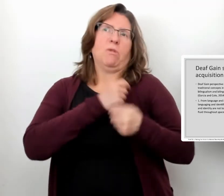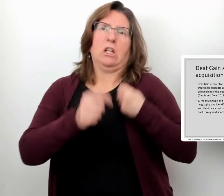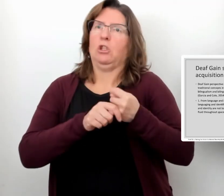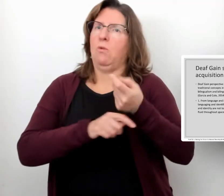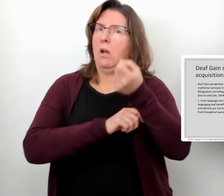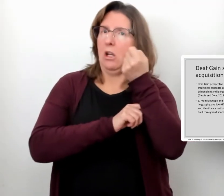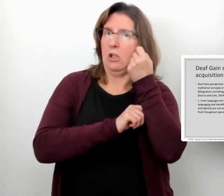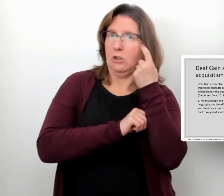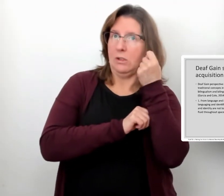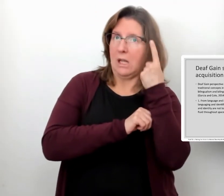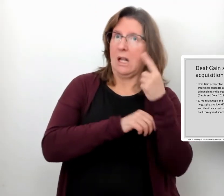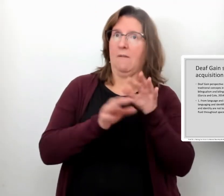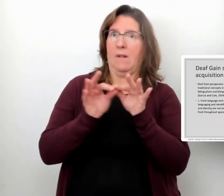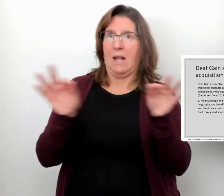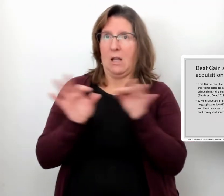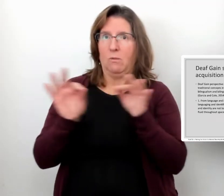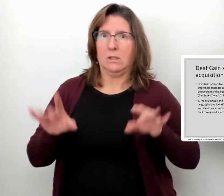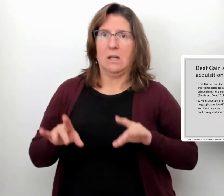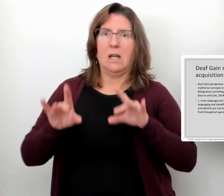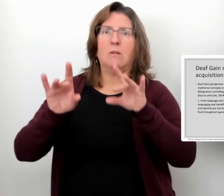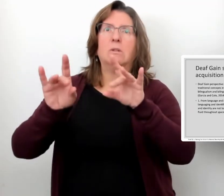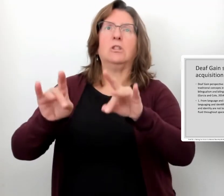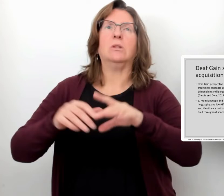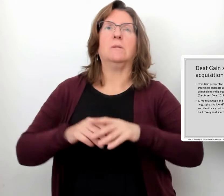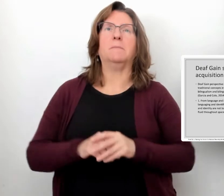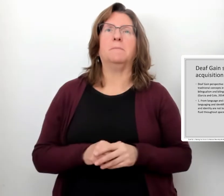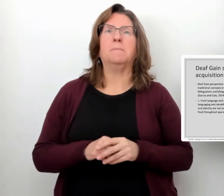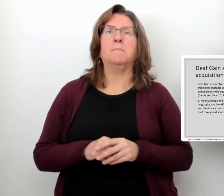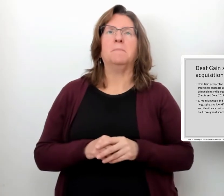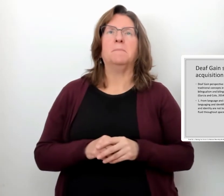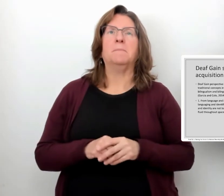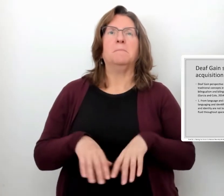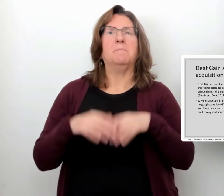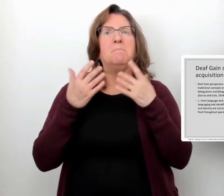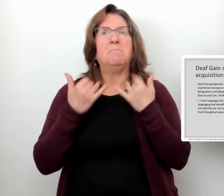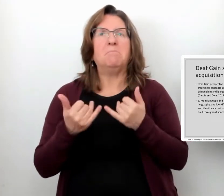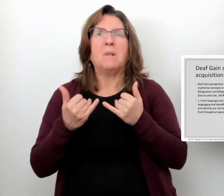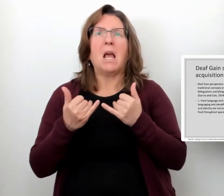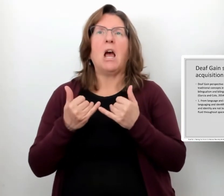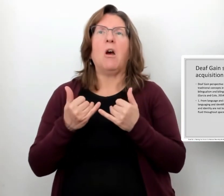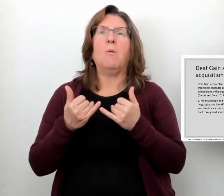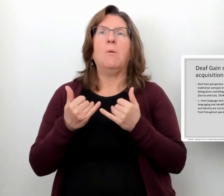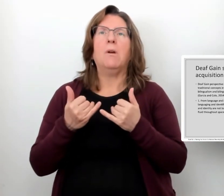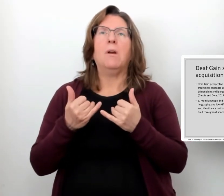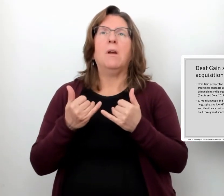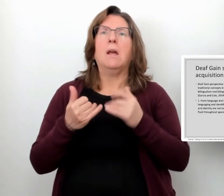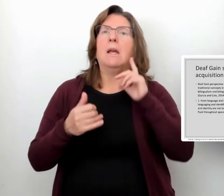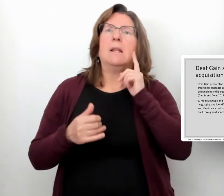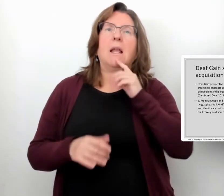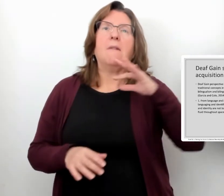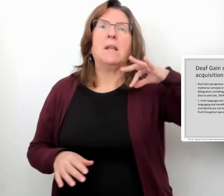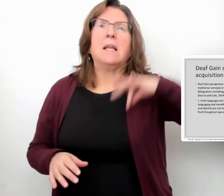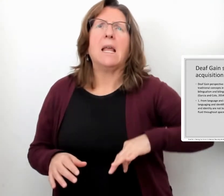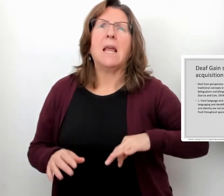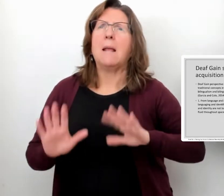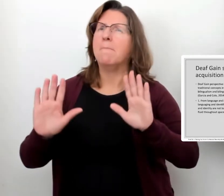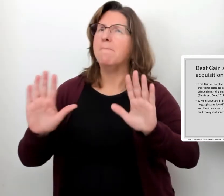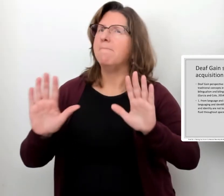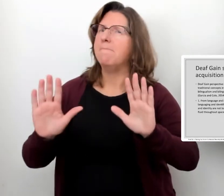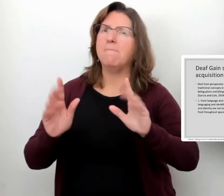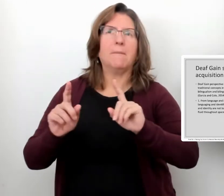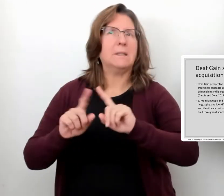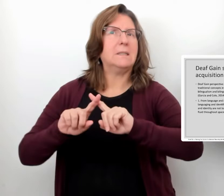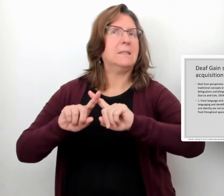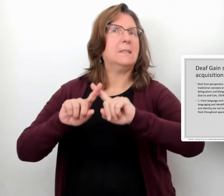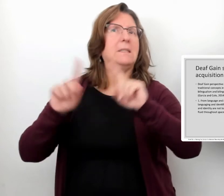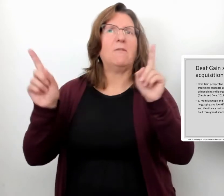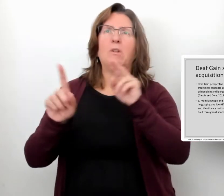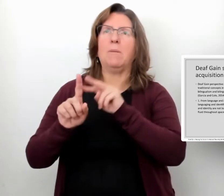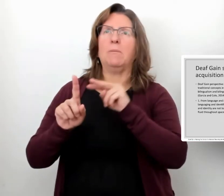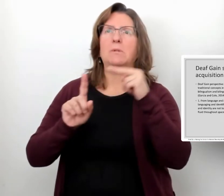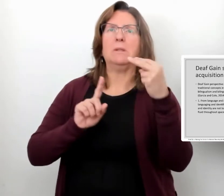I am sure you are familiar with this long-standing paradigm for language development.